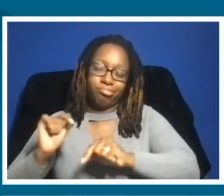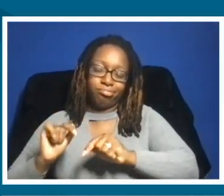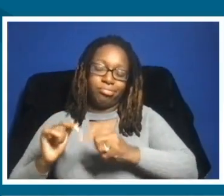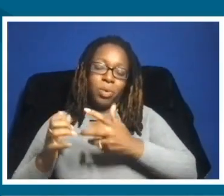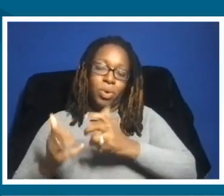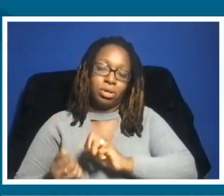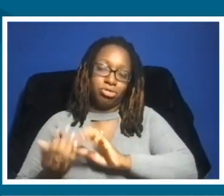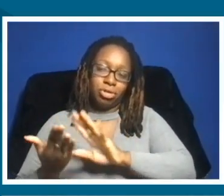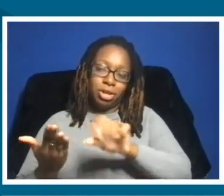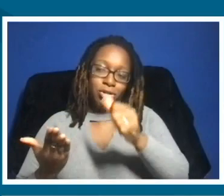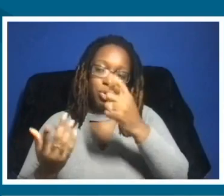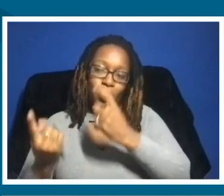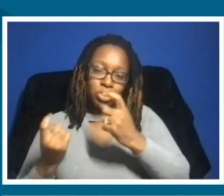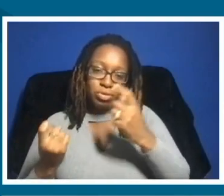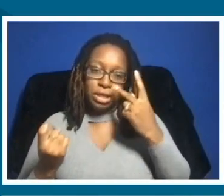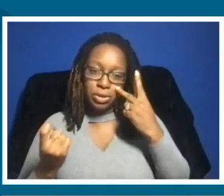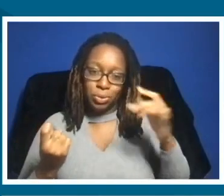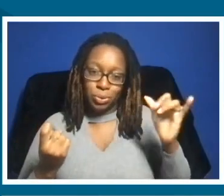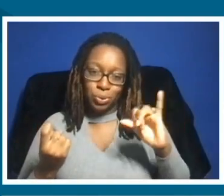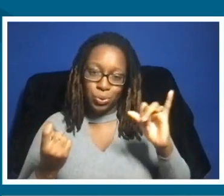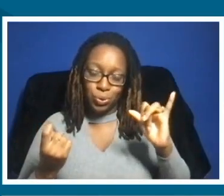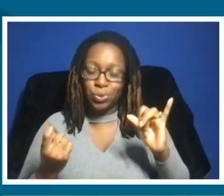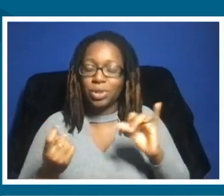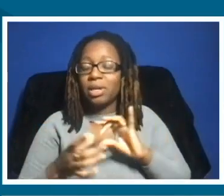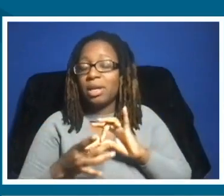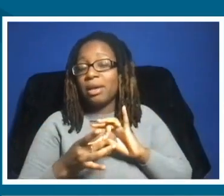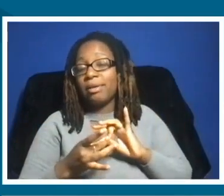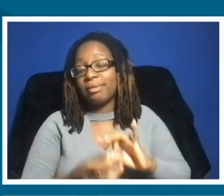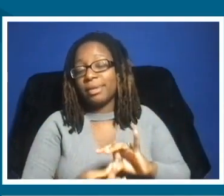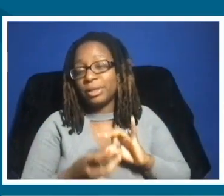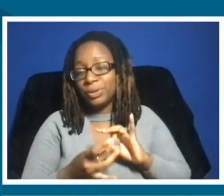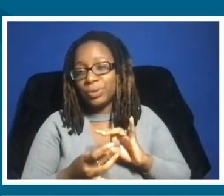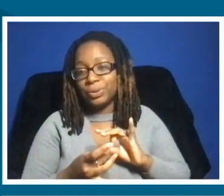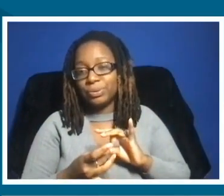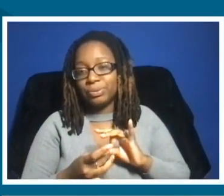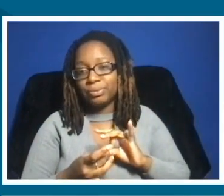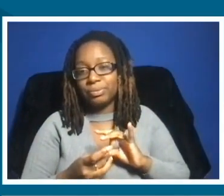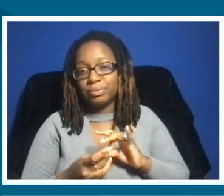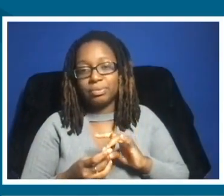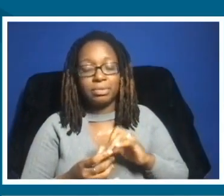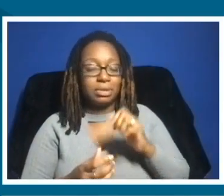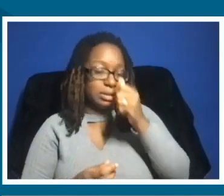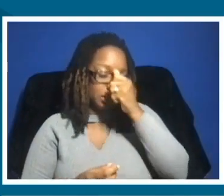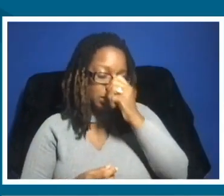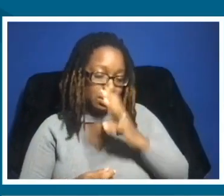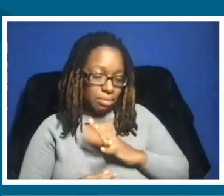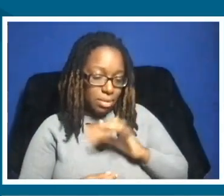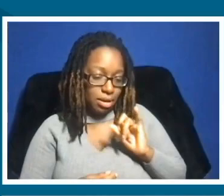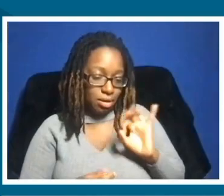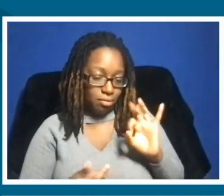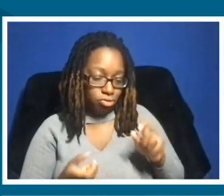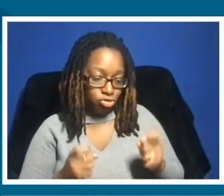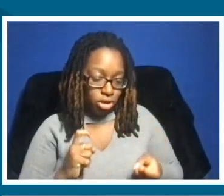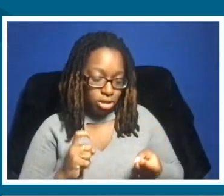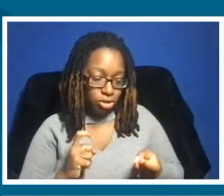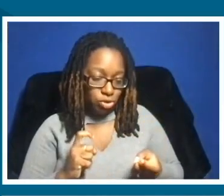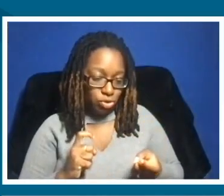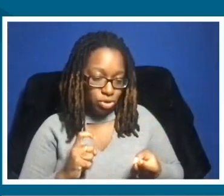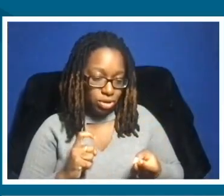i saw here too that relate to let's see men of change